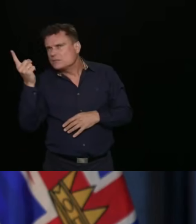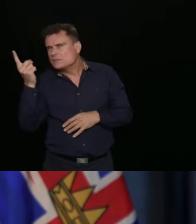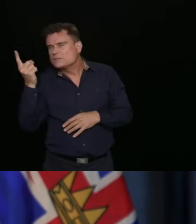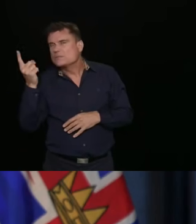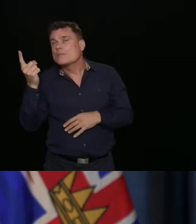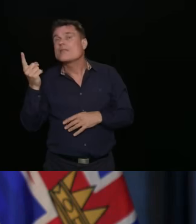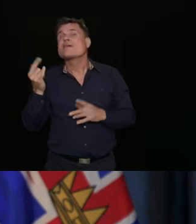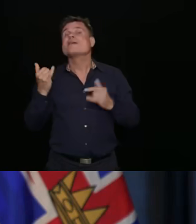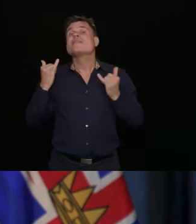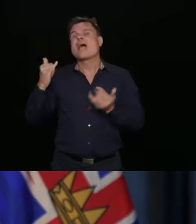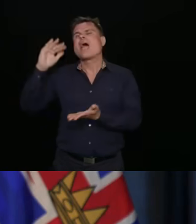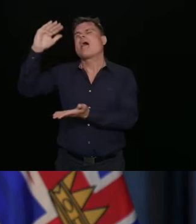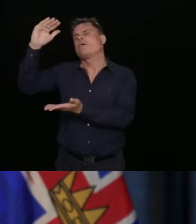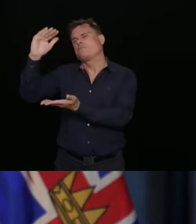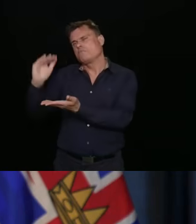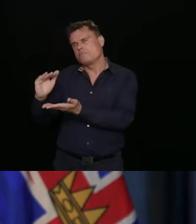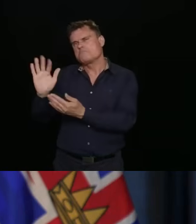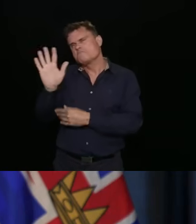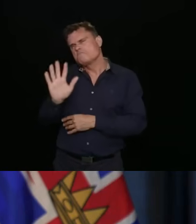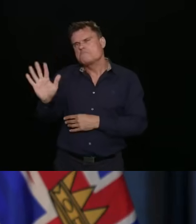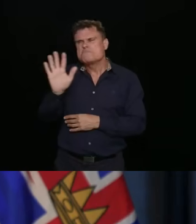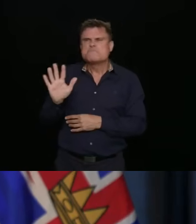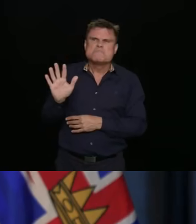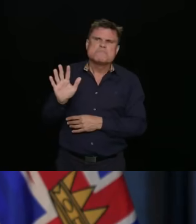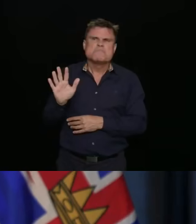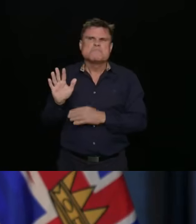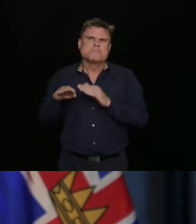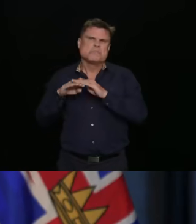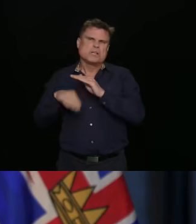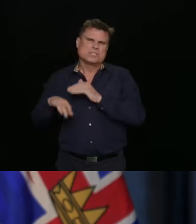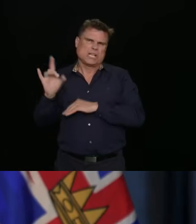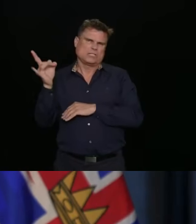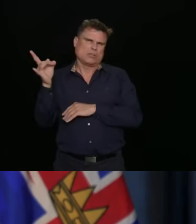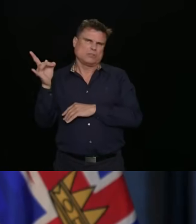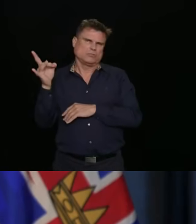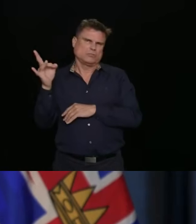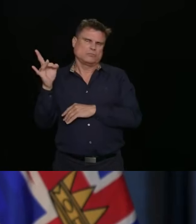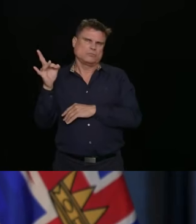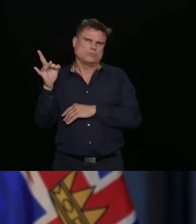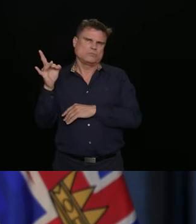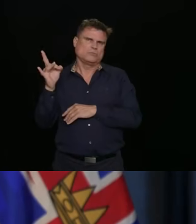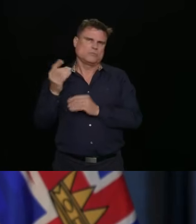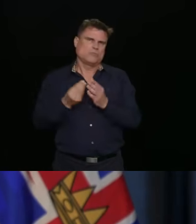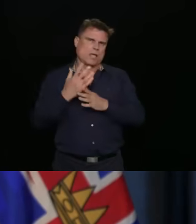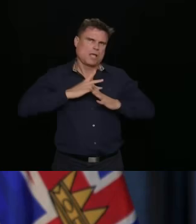We know that from the beginning of the pandemic, Vancouver Coastal